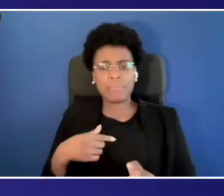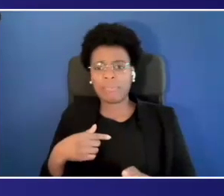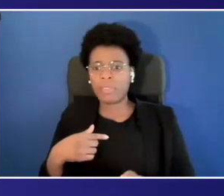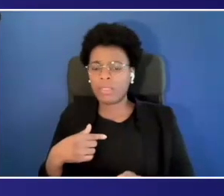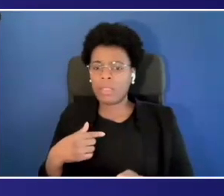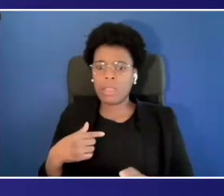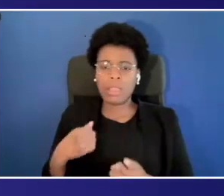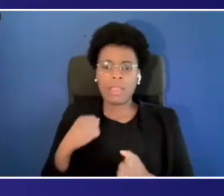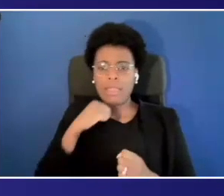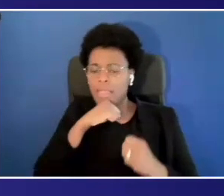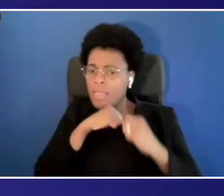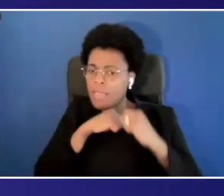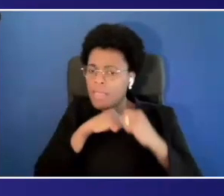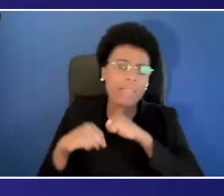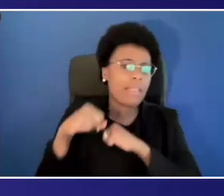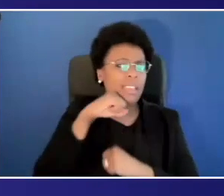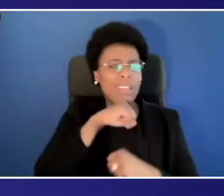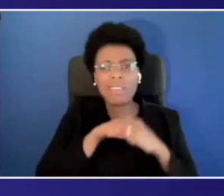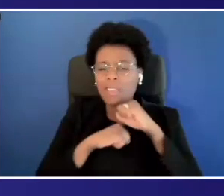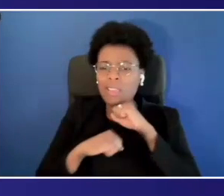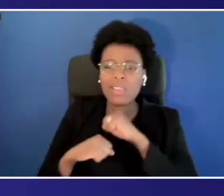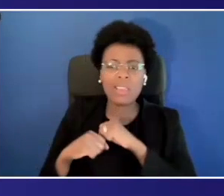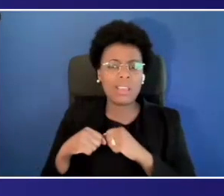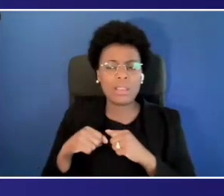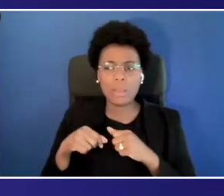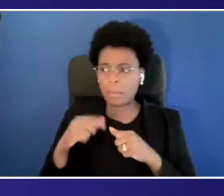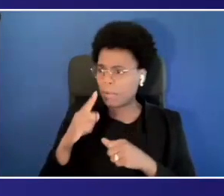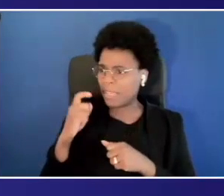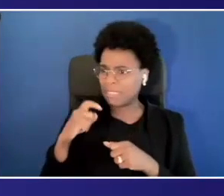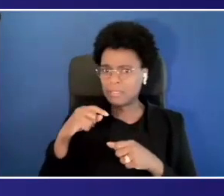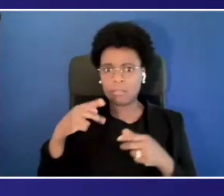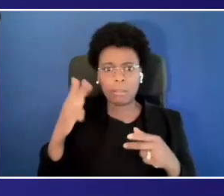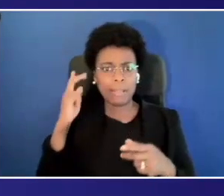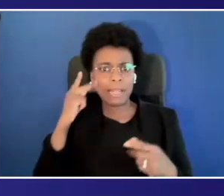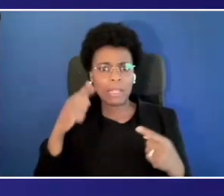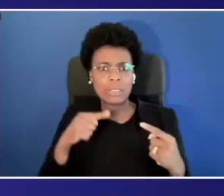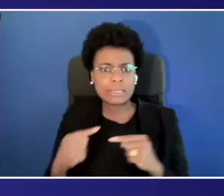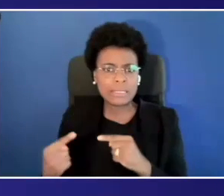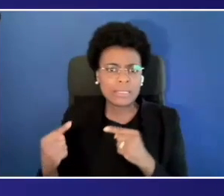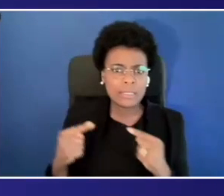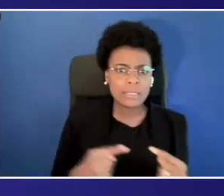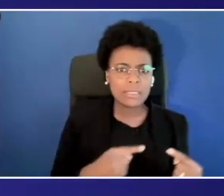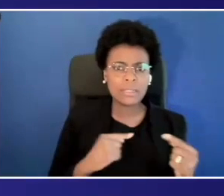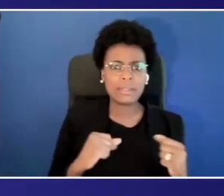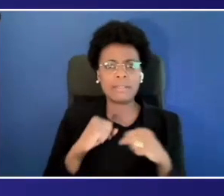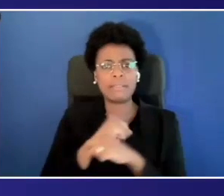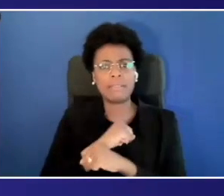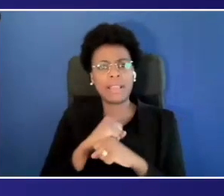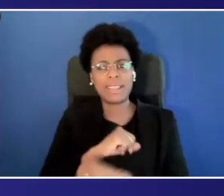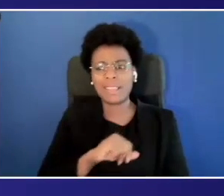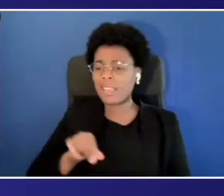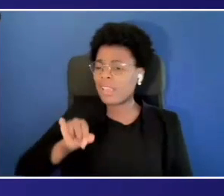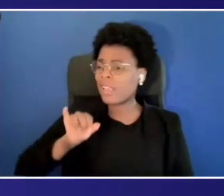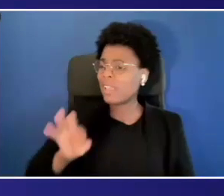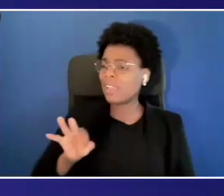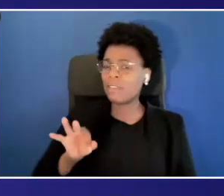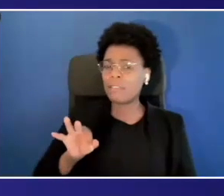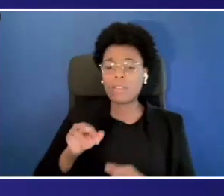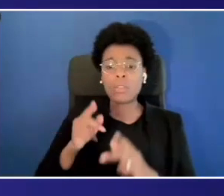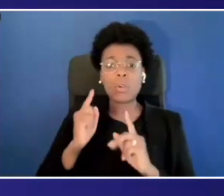We've been dragged through the mud due to this political inviting. And if the point is to reduce the burden on the taxpayer, then our burdens.